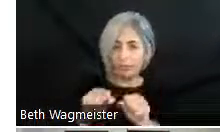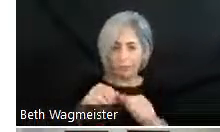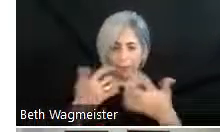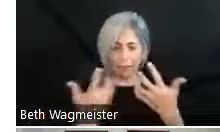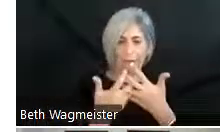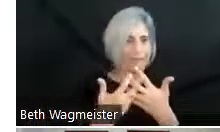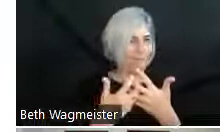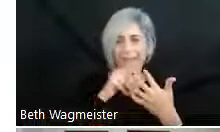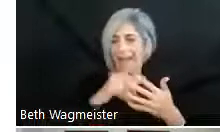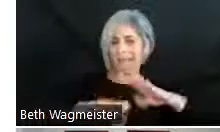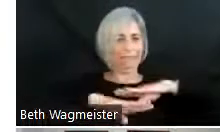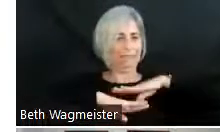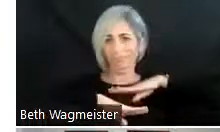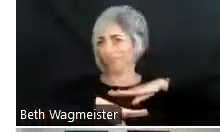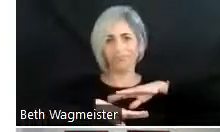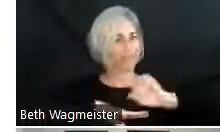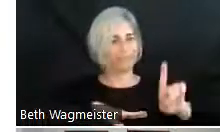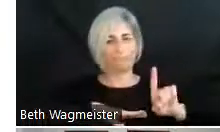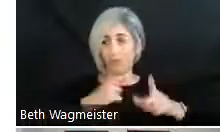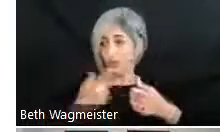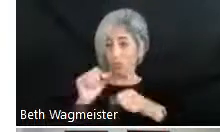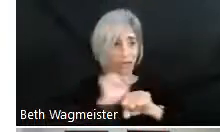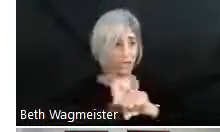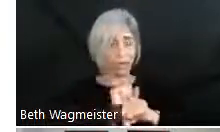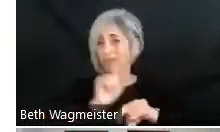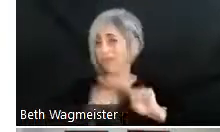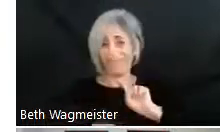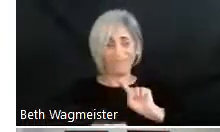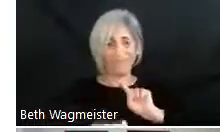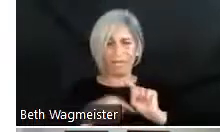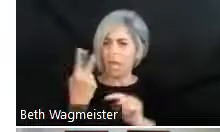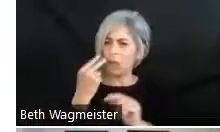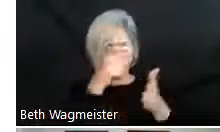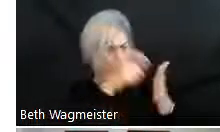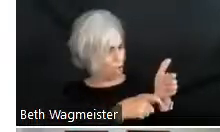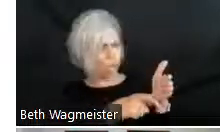for them even to be able to do work at home. When I saw this article I thought this is actually